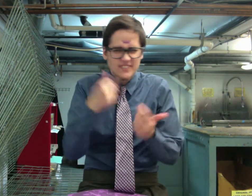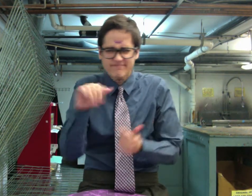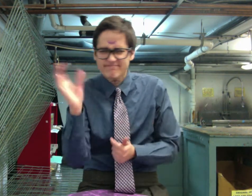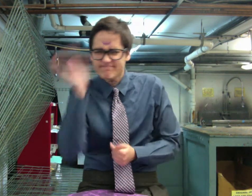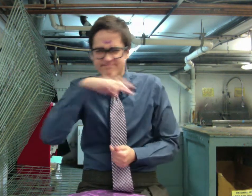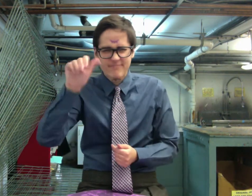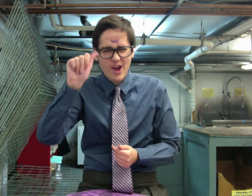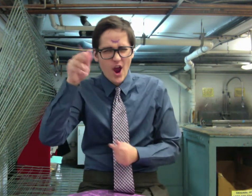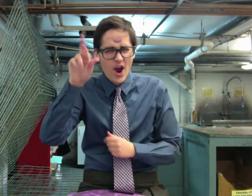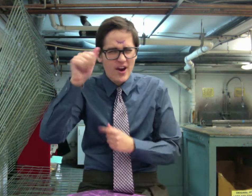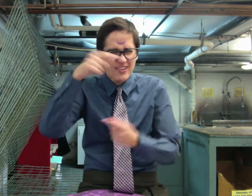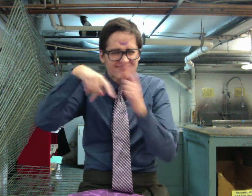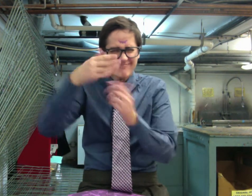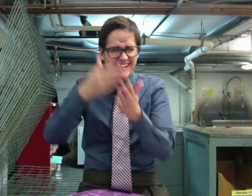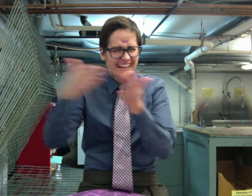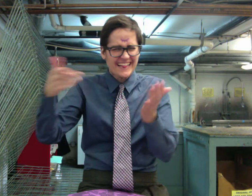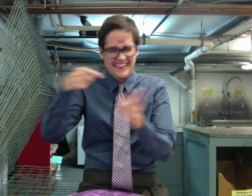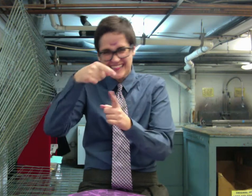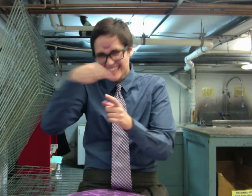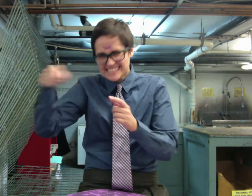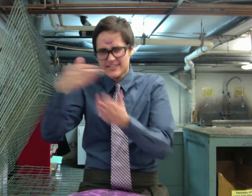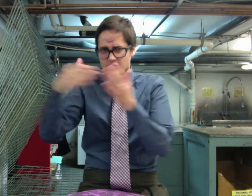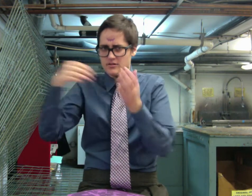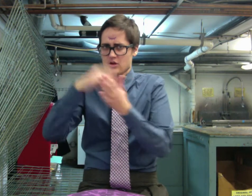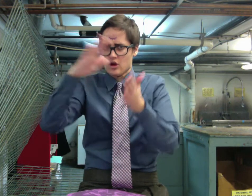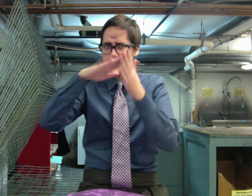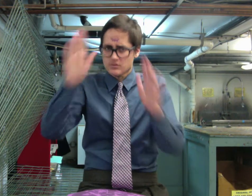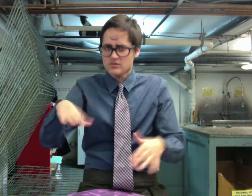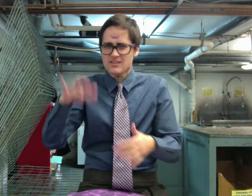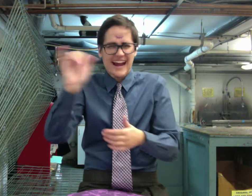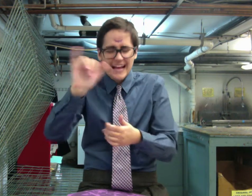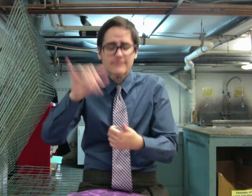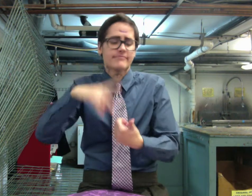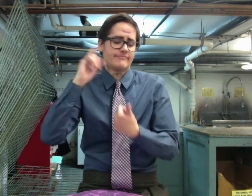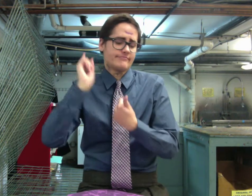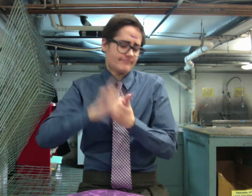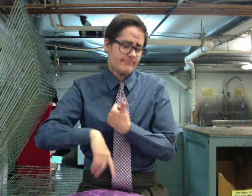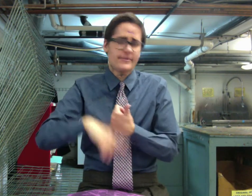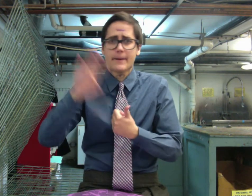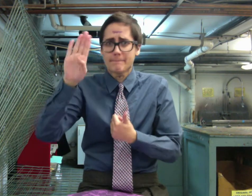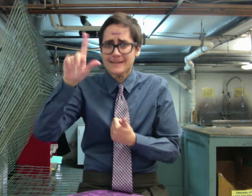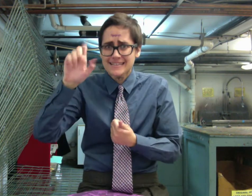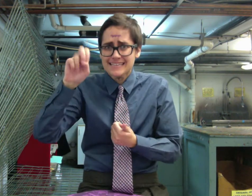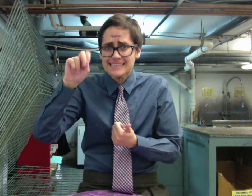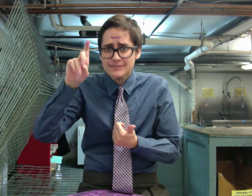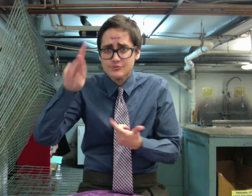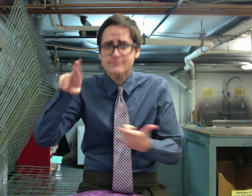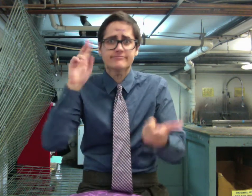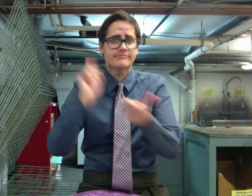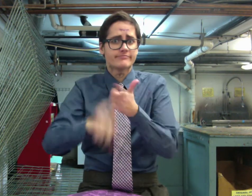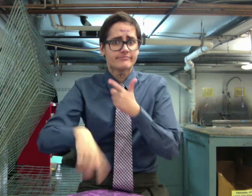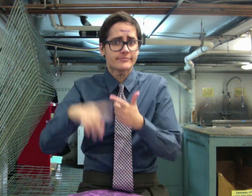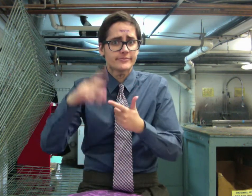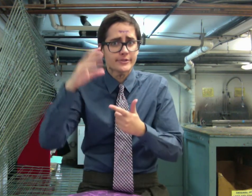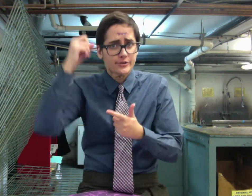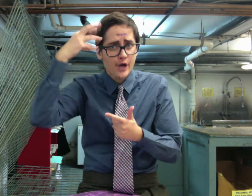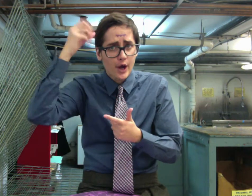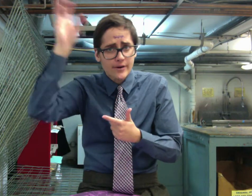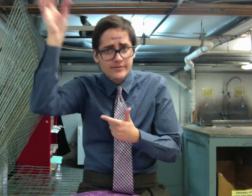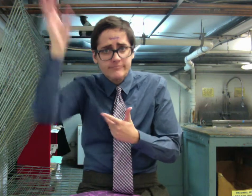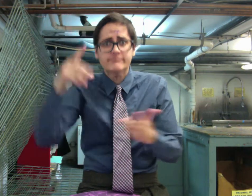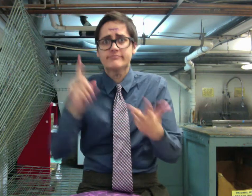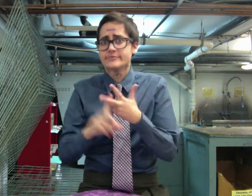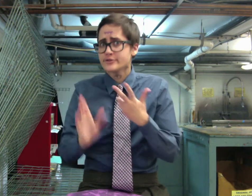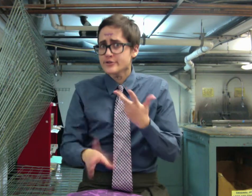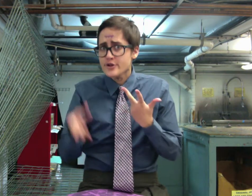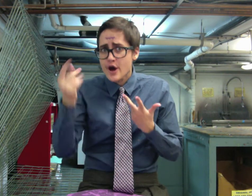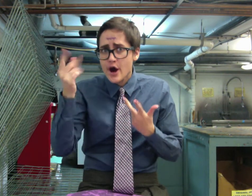auras around any of the following objects in your house: blender, showerhead, dog,